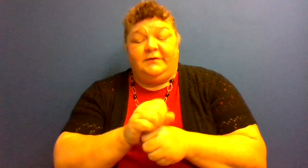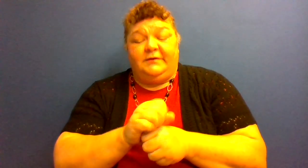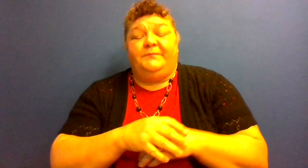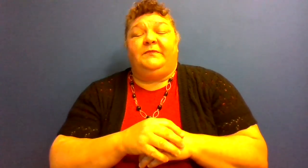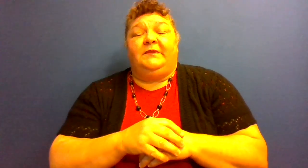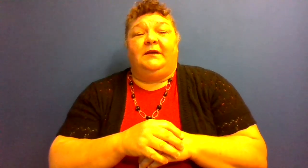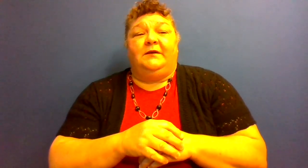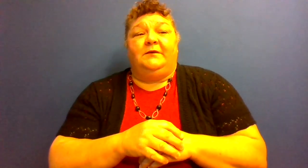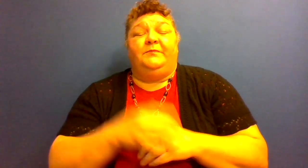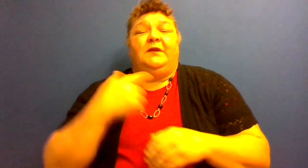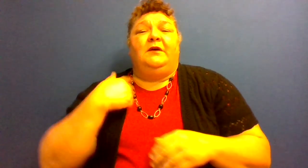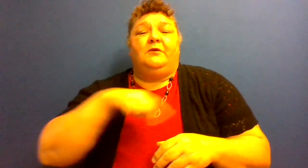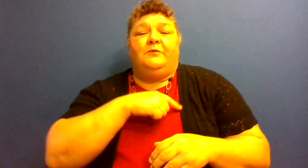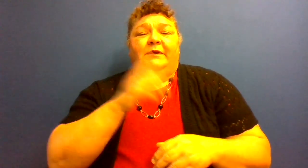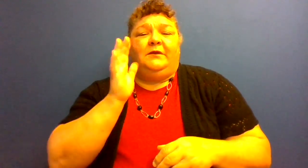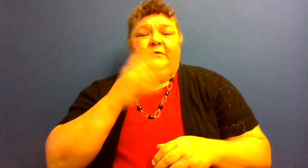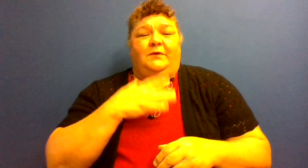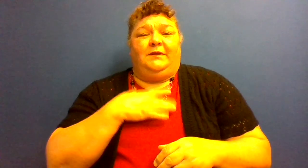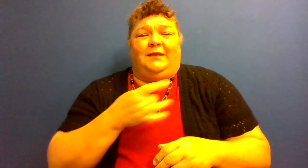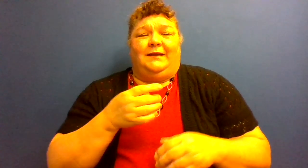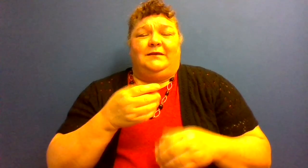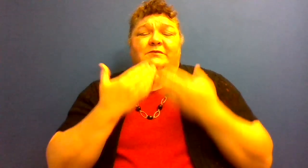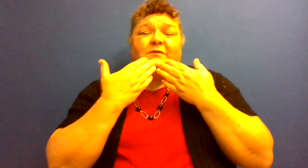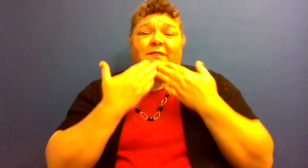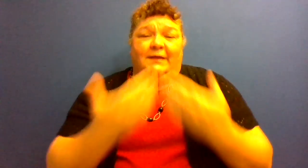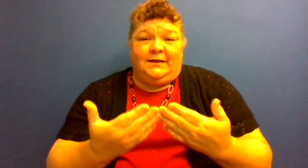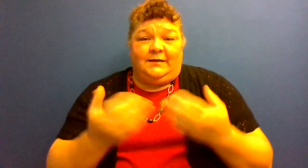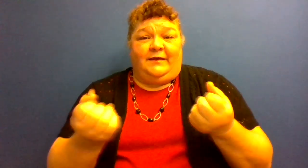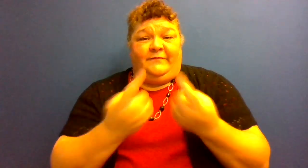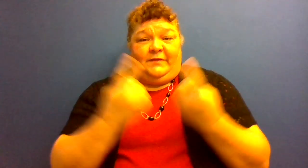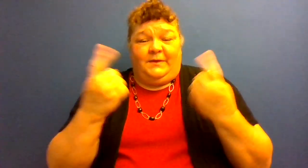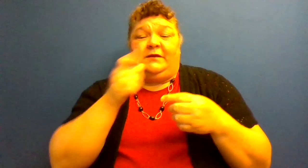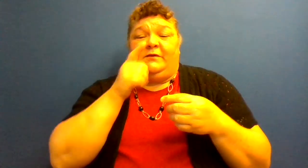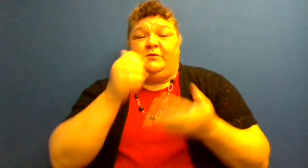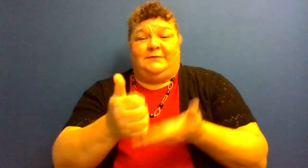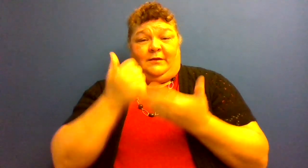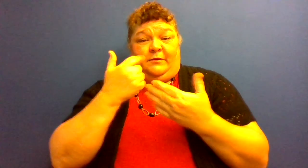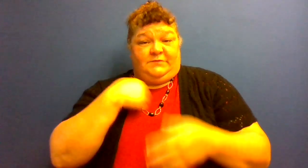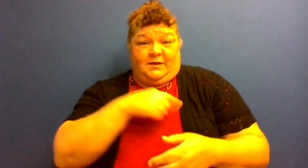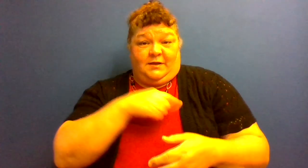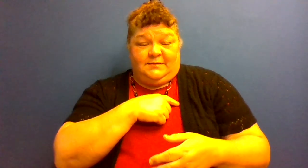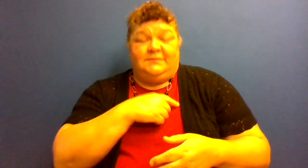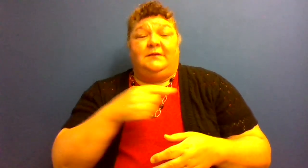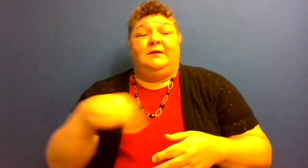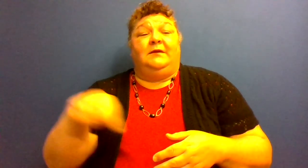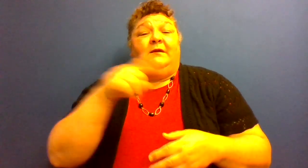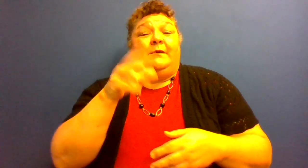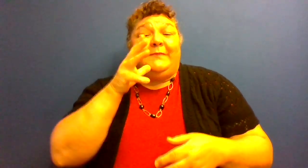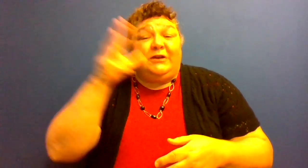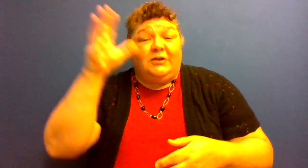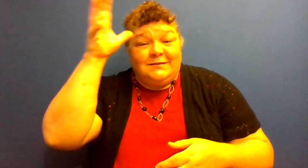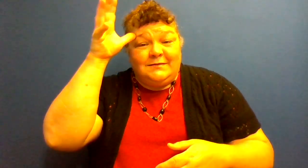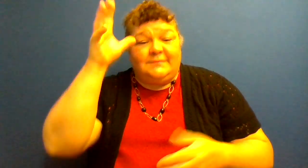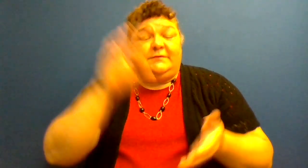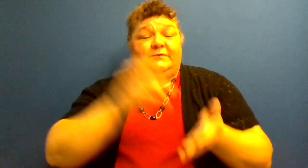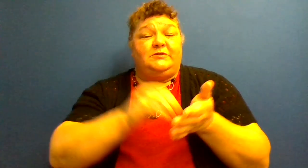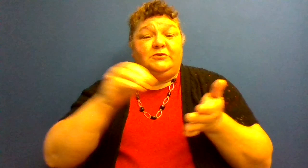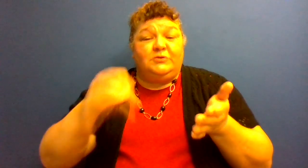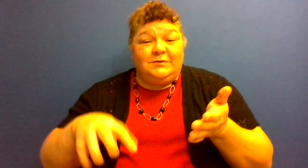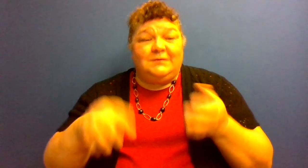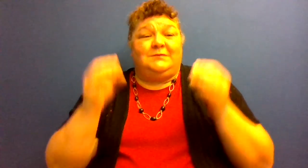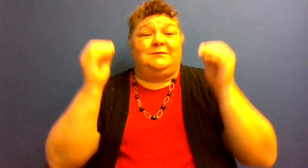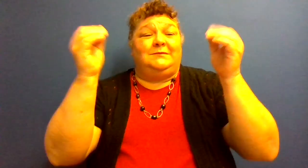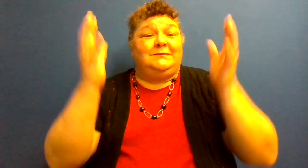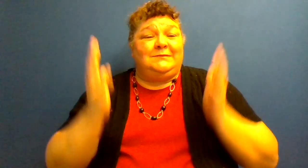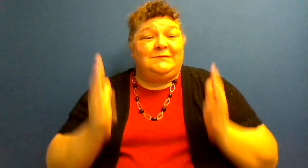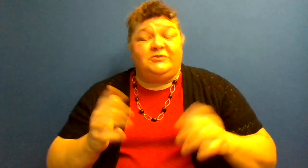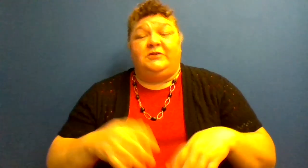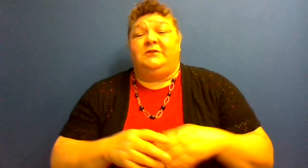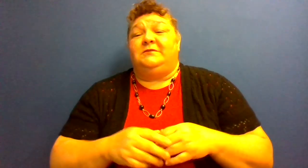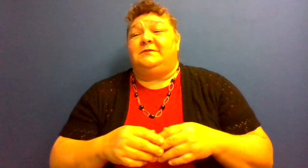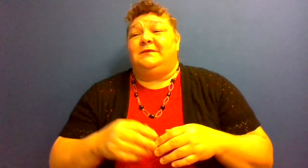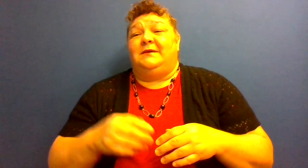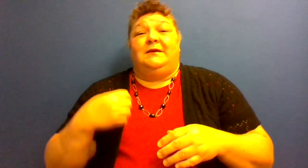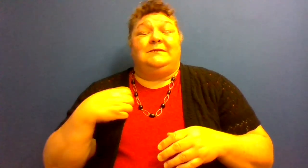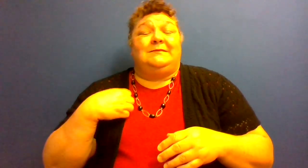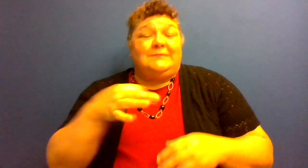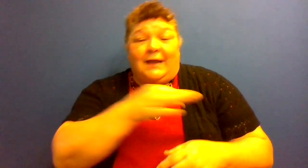We would like to thank everyone who has helped us; parents, students, teachers, staff, have